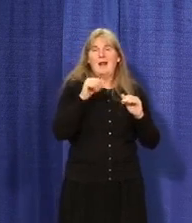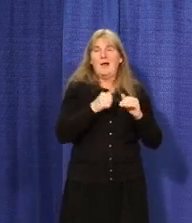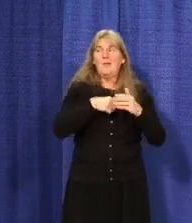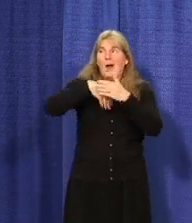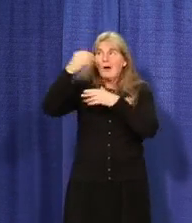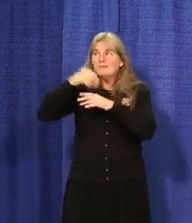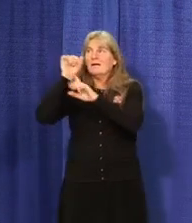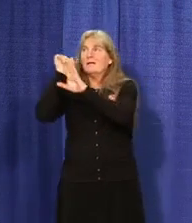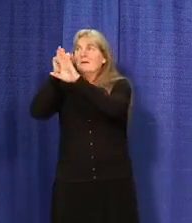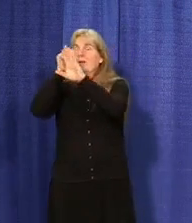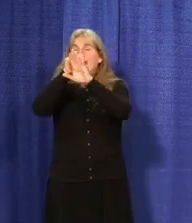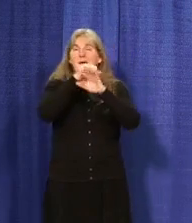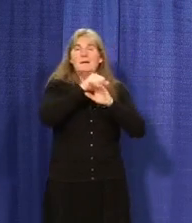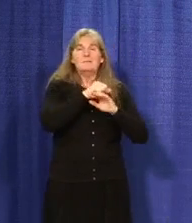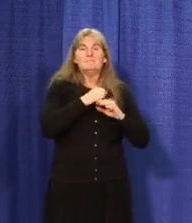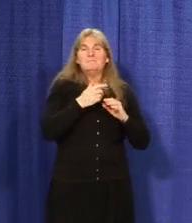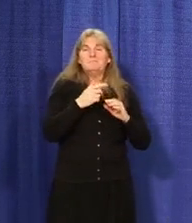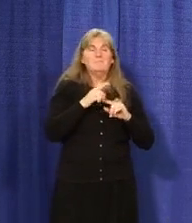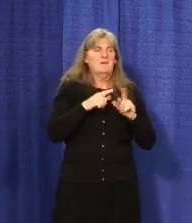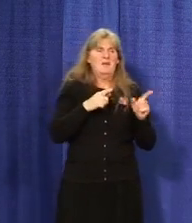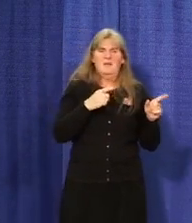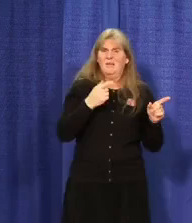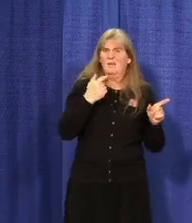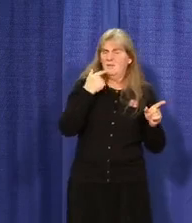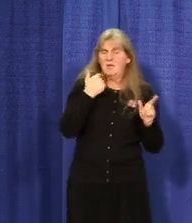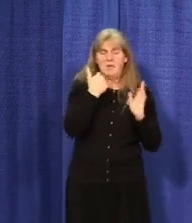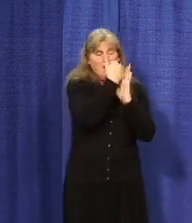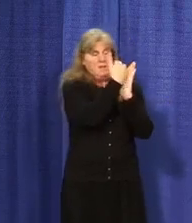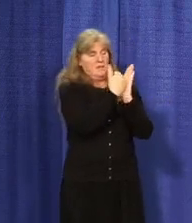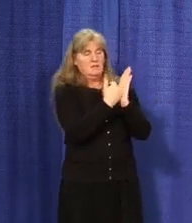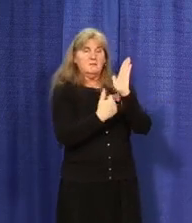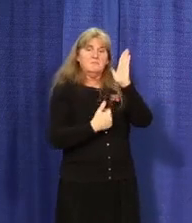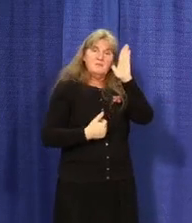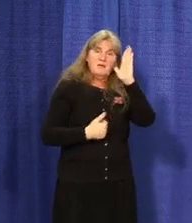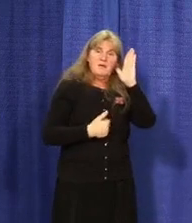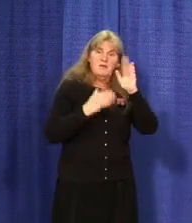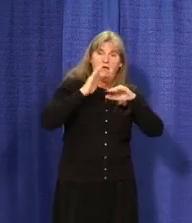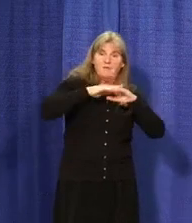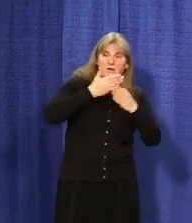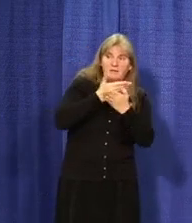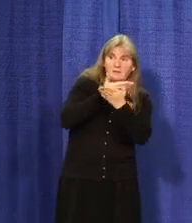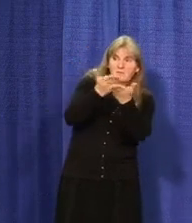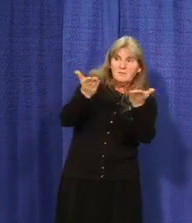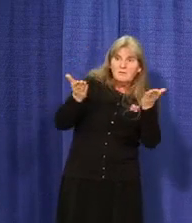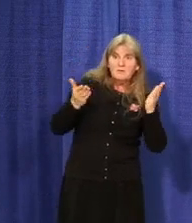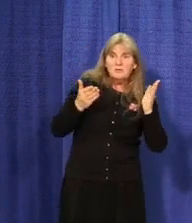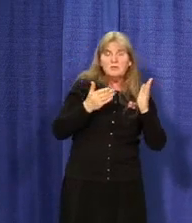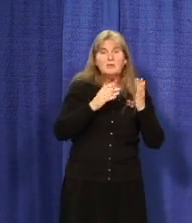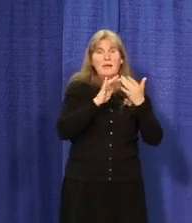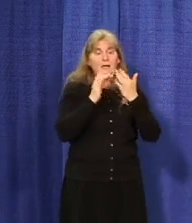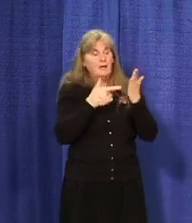But I feel very comfortable with the advice we put out, and with